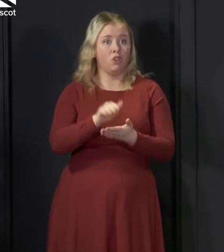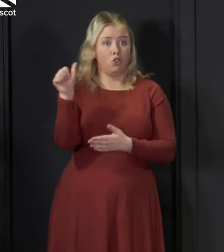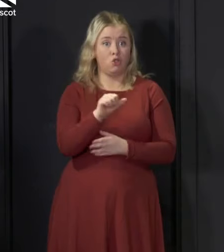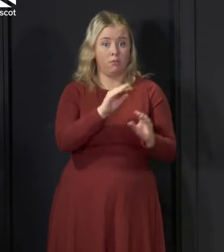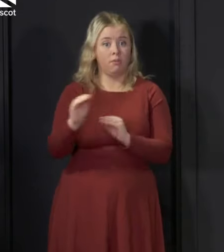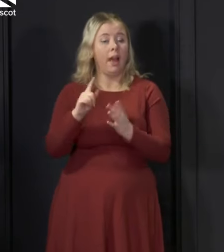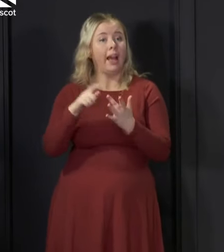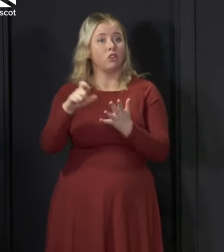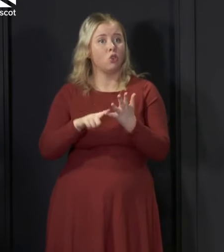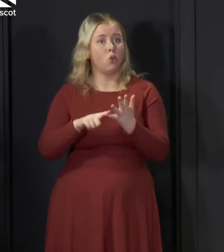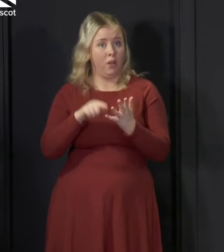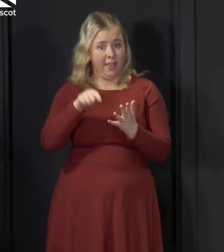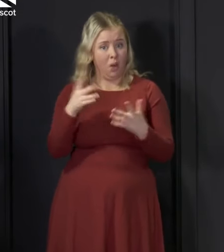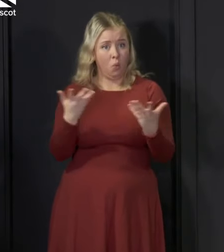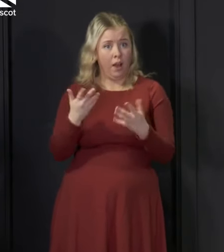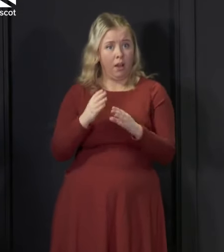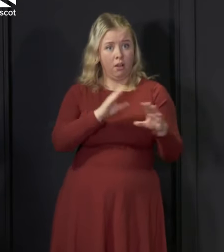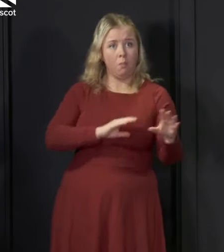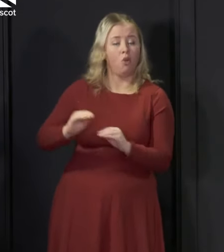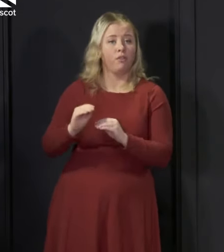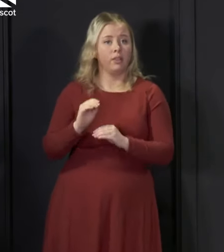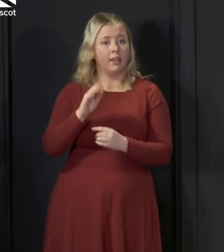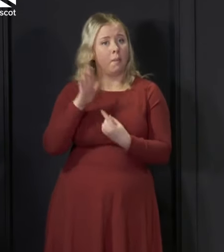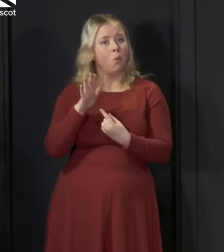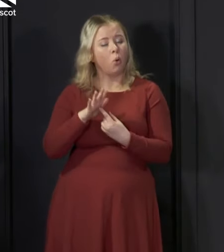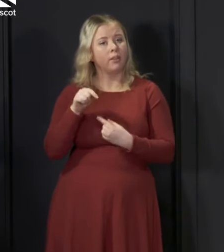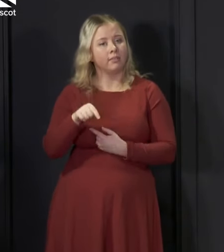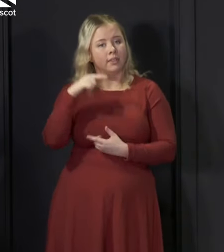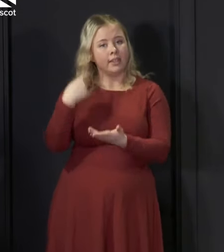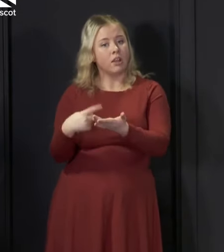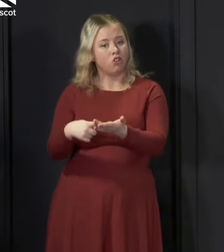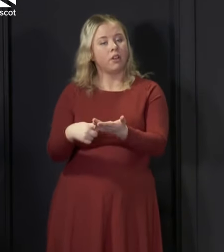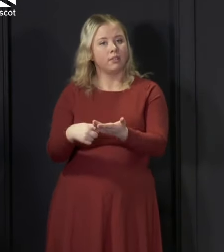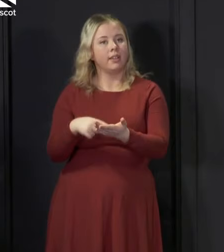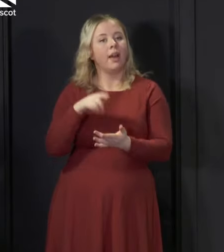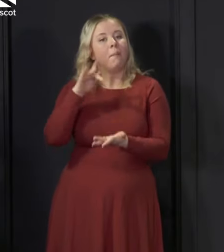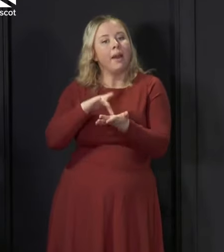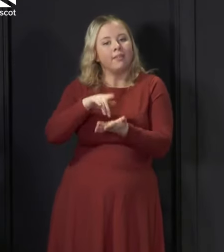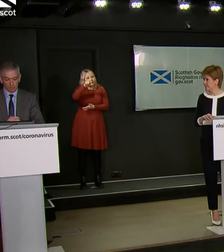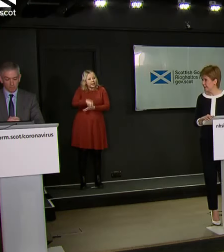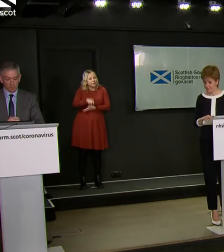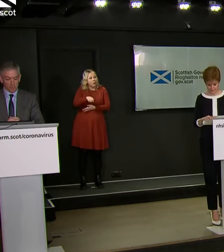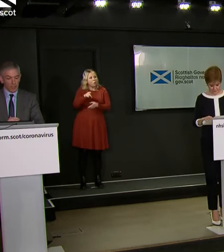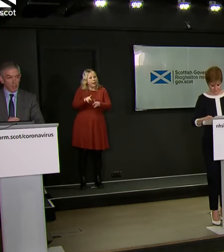they should be, and it's really important these decisions are taken in that person centred, clinically driven way. Gregor?